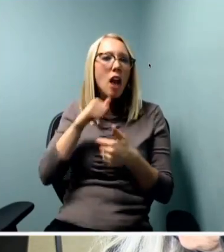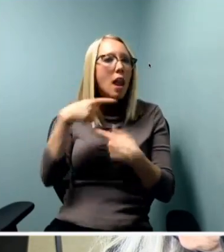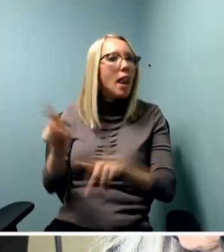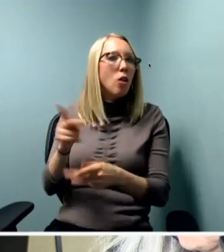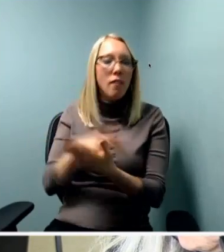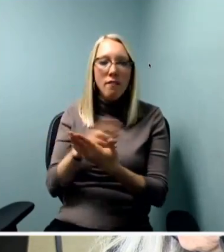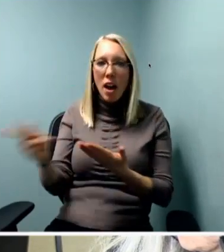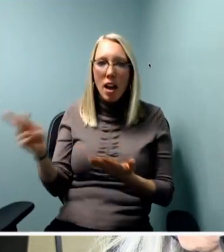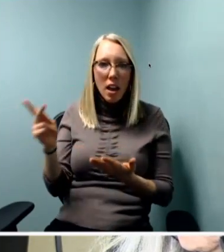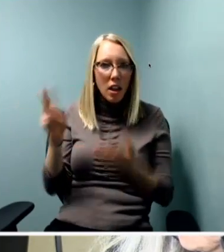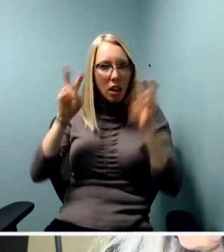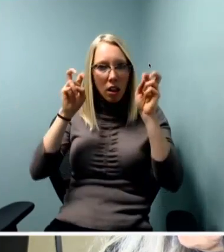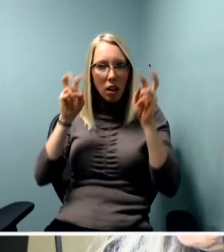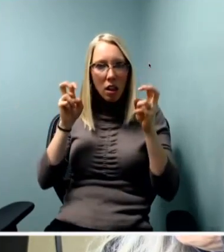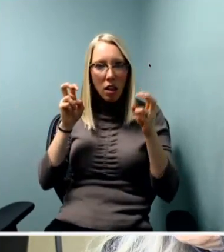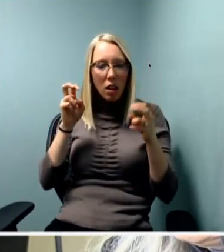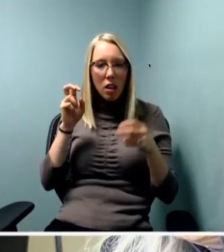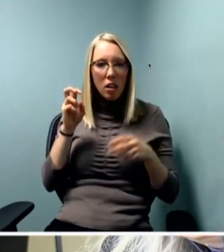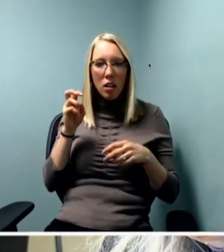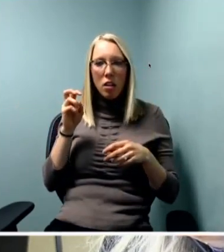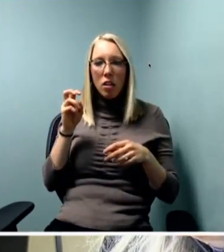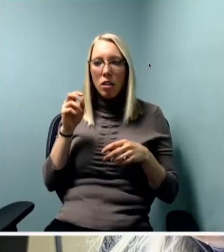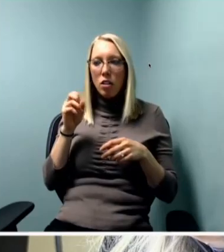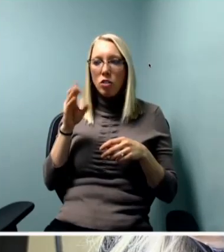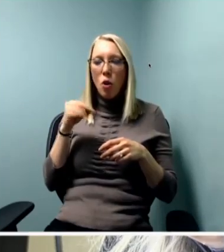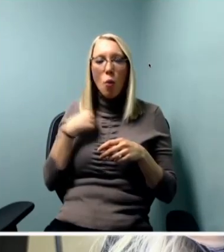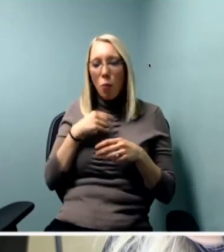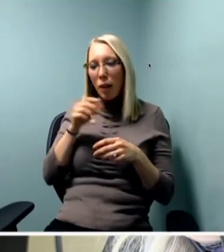which is why everyone gets a participation sticker, or a ribbon,